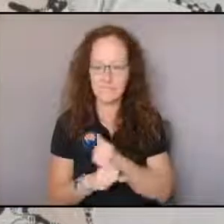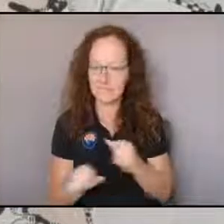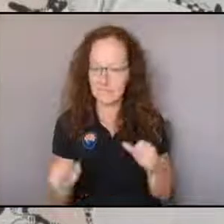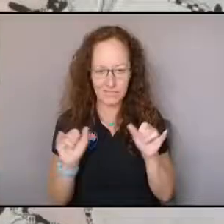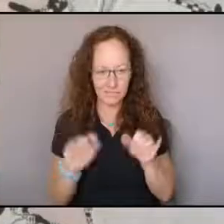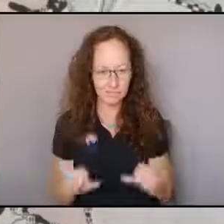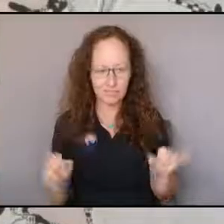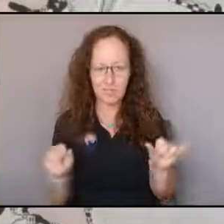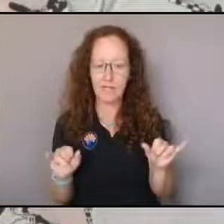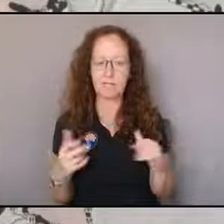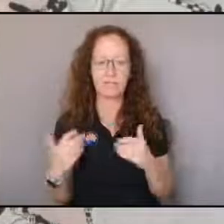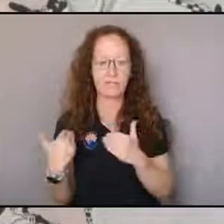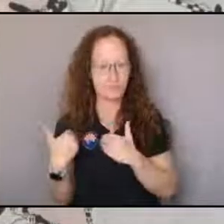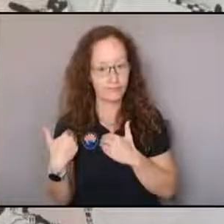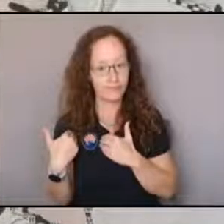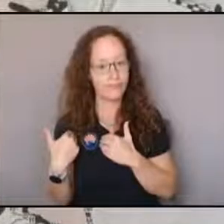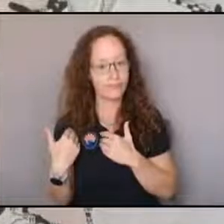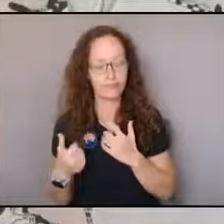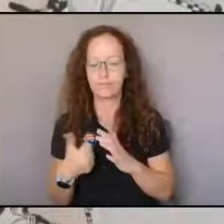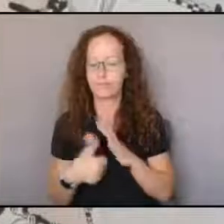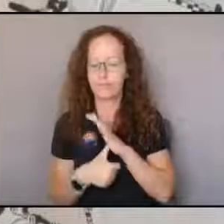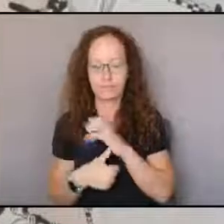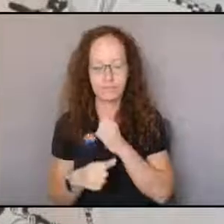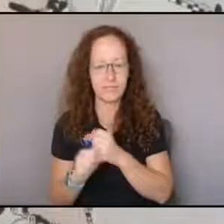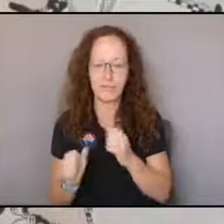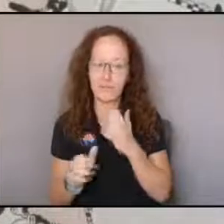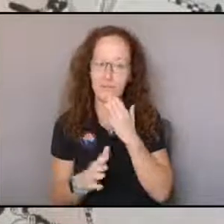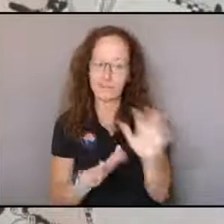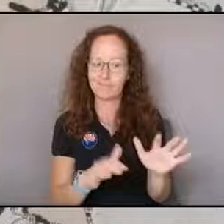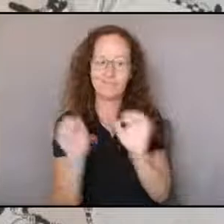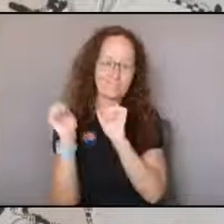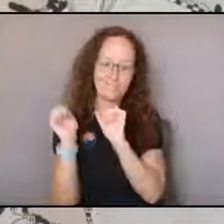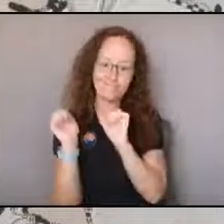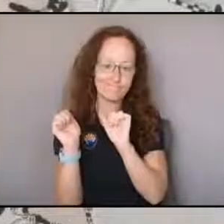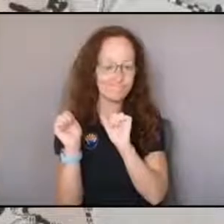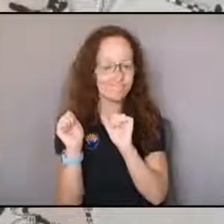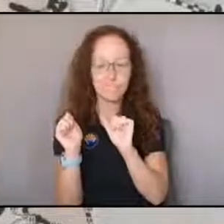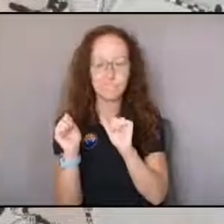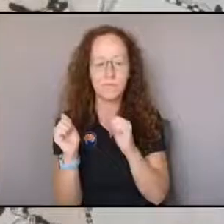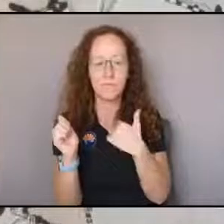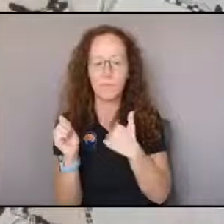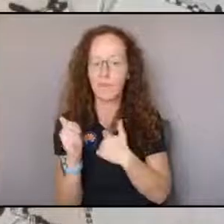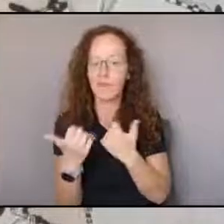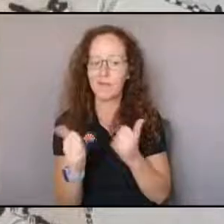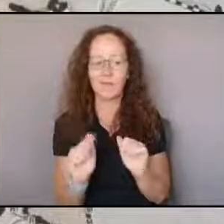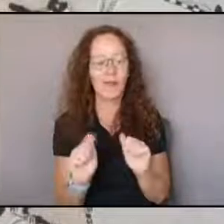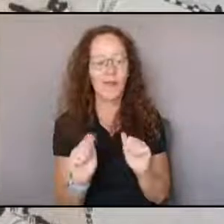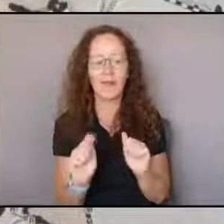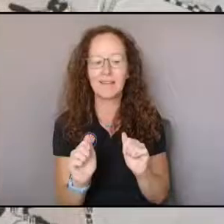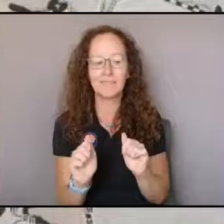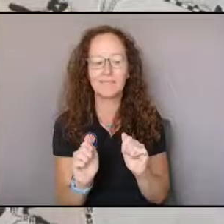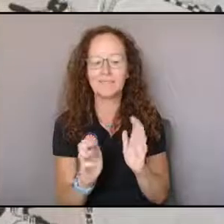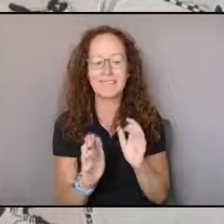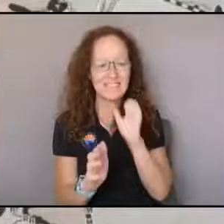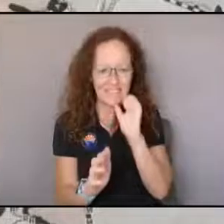RESPONSIBILITY, SO WE FIGURE JUST BEST TO GET THEM OUT. SOMETHING WE DEFINITELY TRY TO AVOID DOING, BUT IN THIS